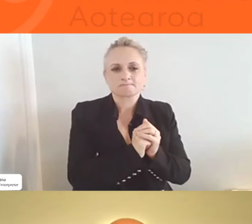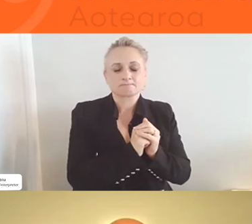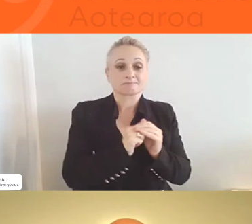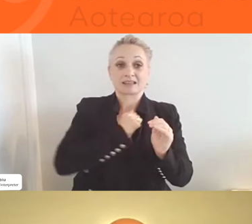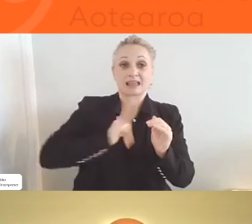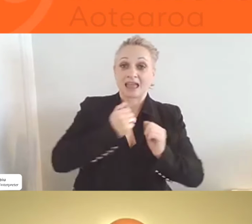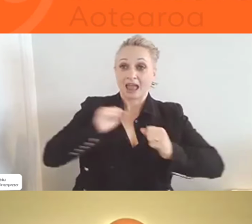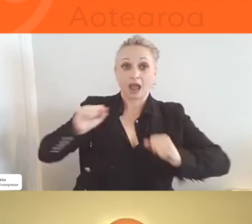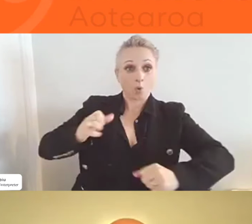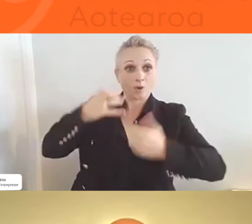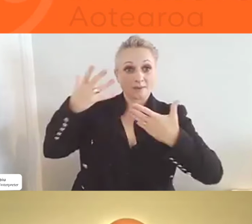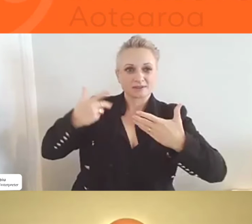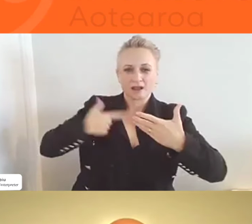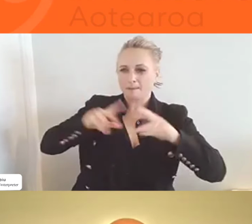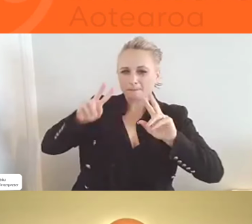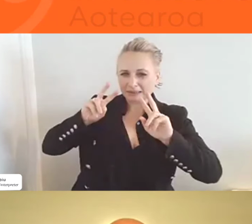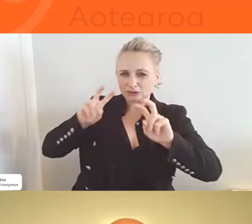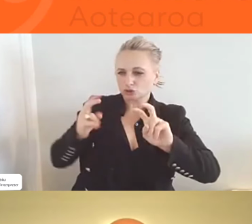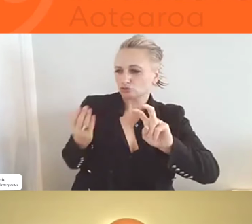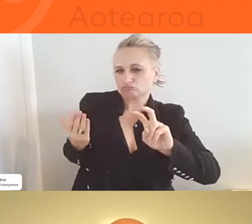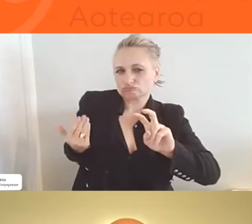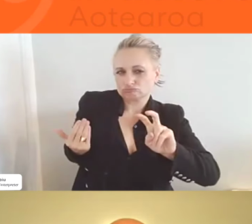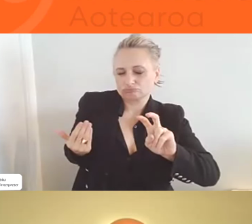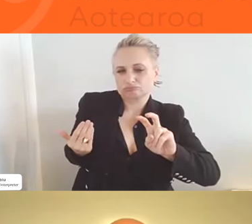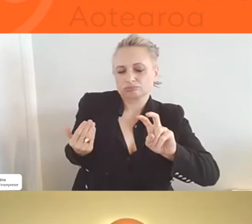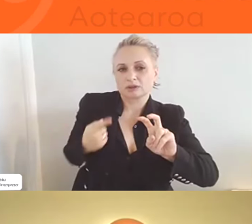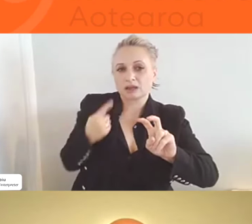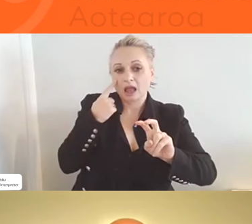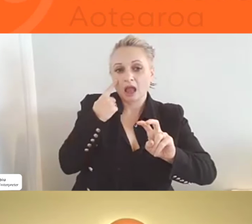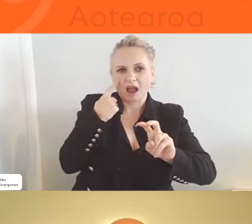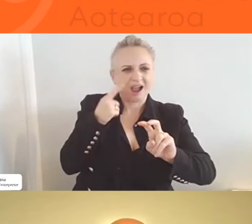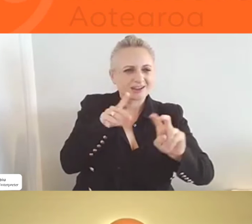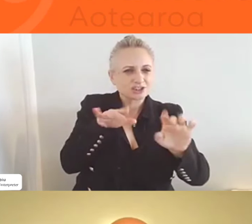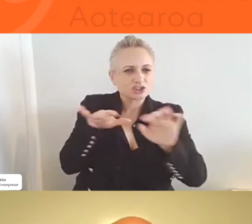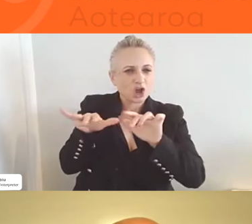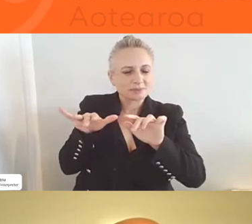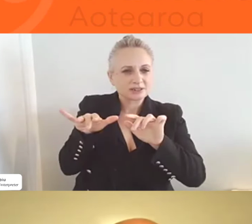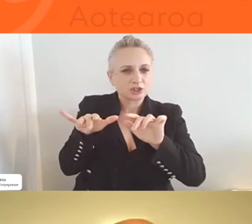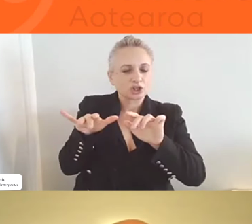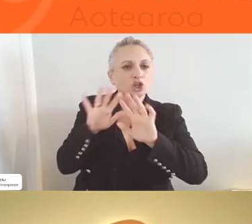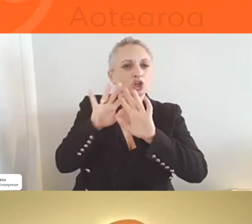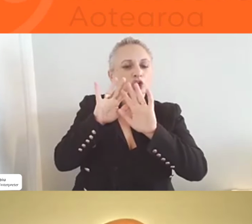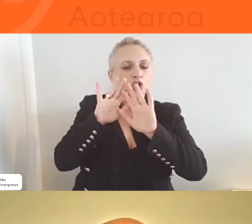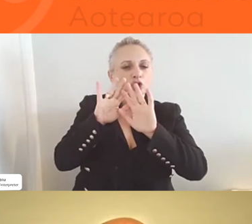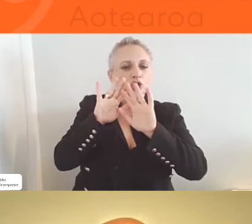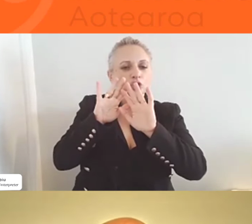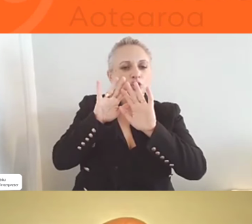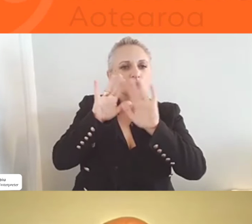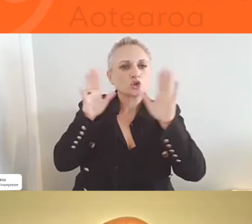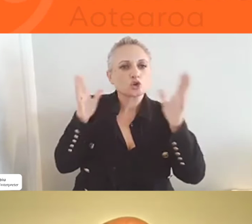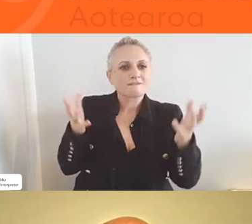other day, and I found over -- I just typed in "universal design",